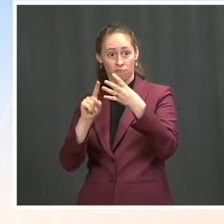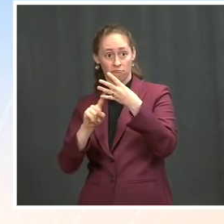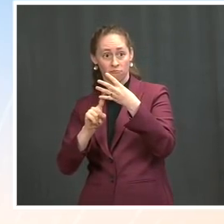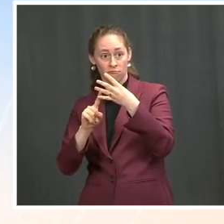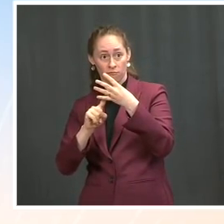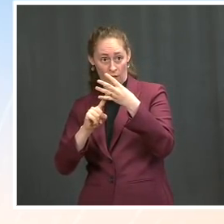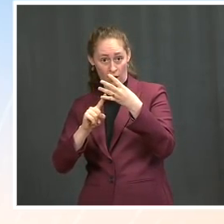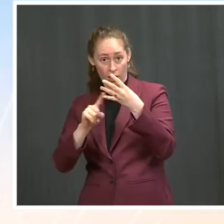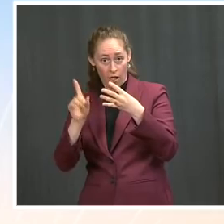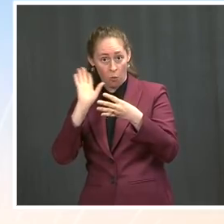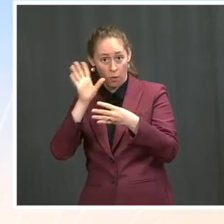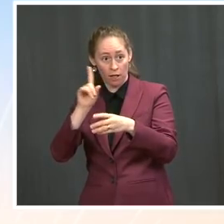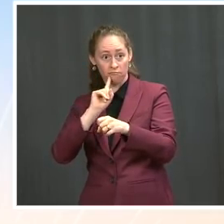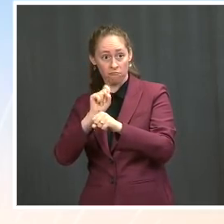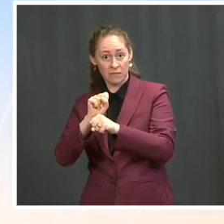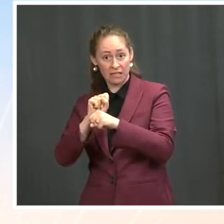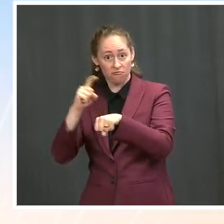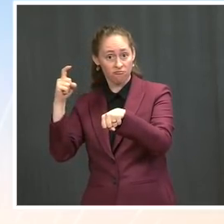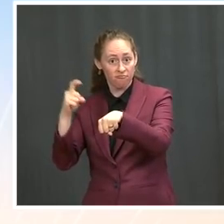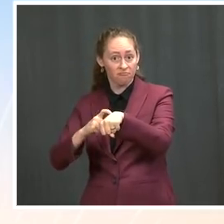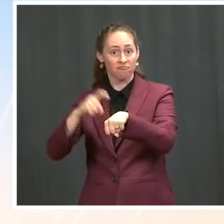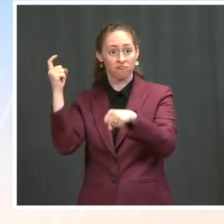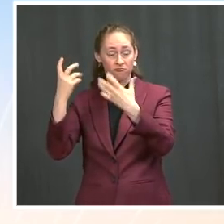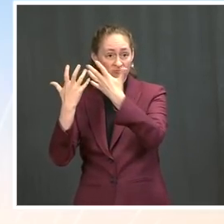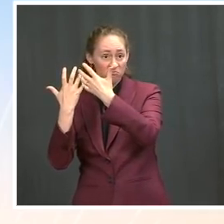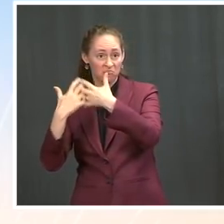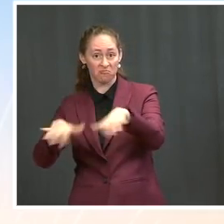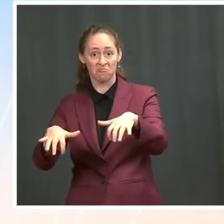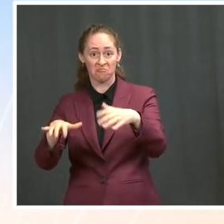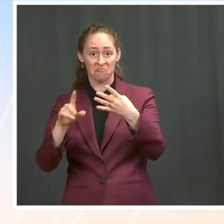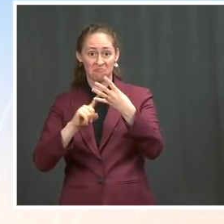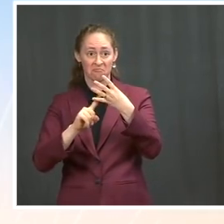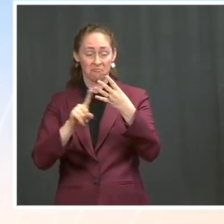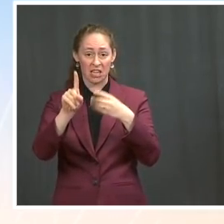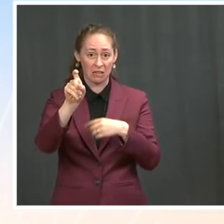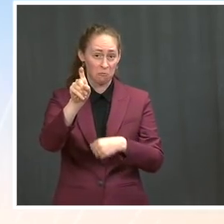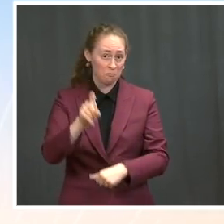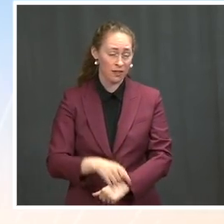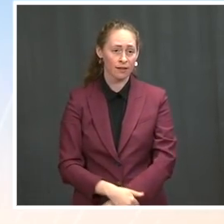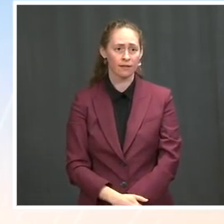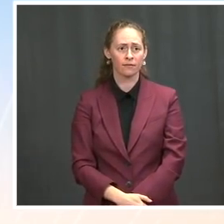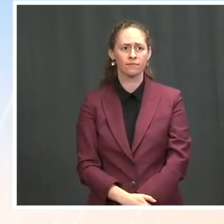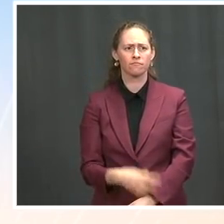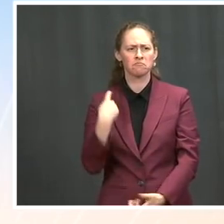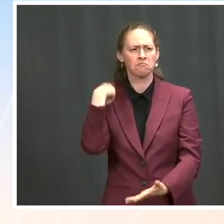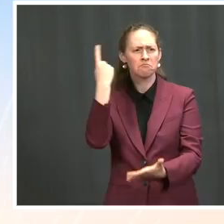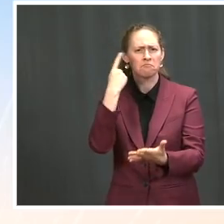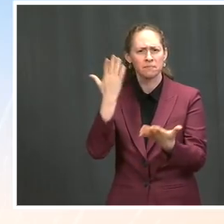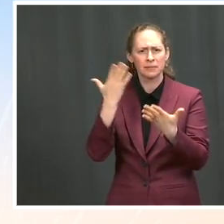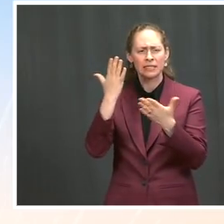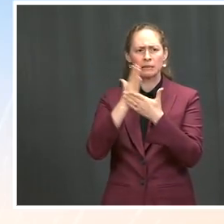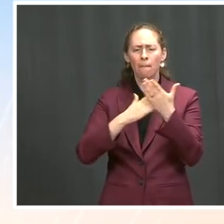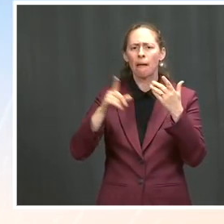So, is there any indication that the red tape in this distribution is costing lives at this point? Why is it taking so long?